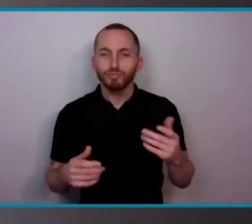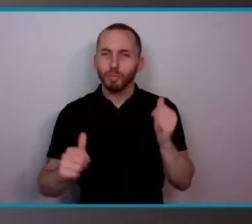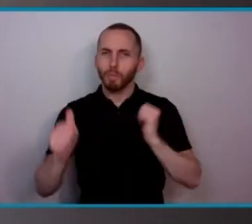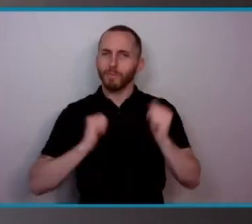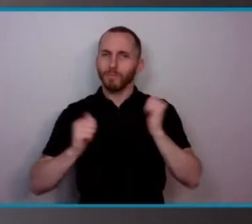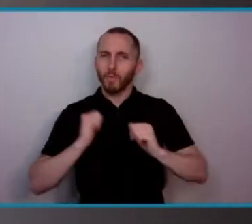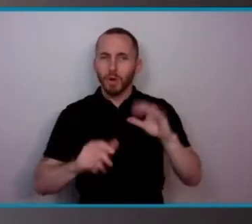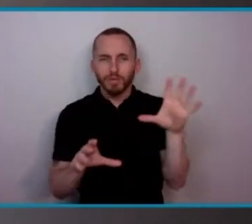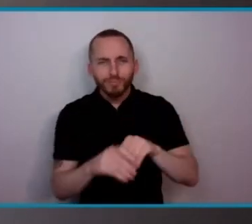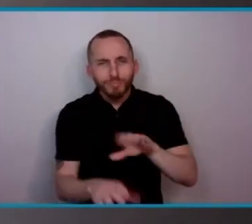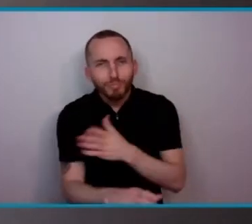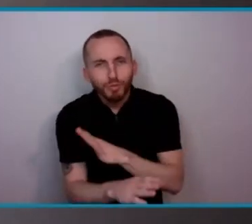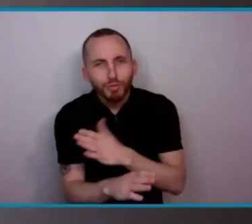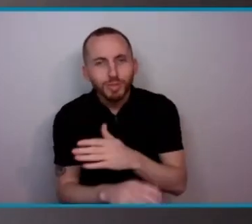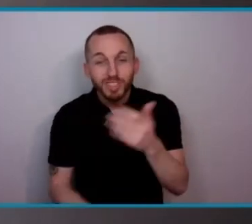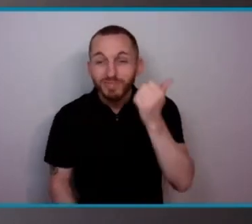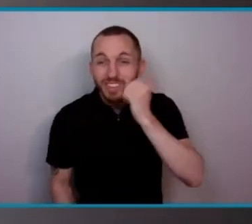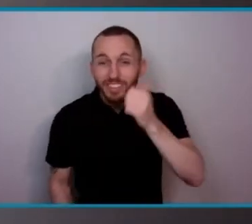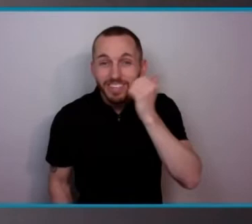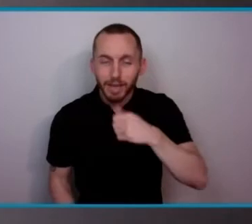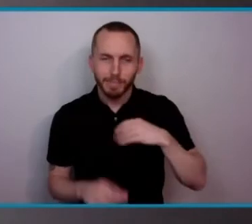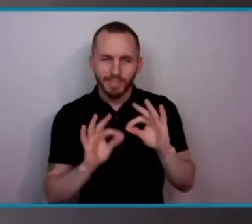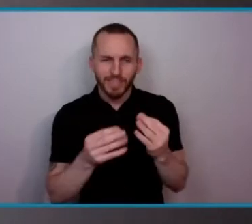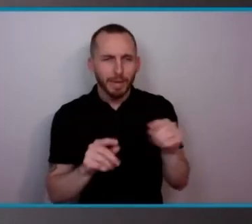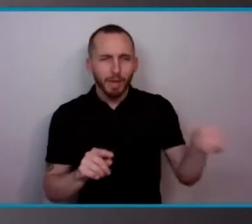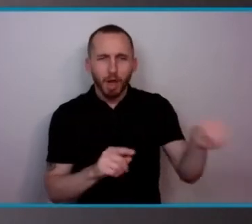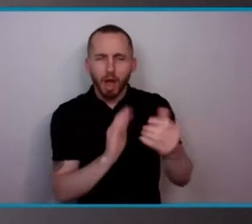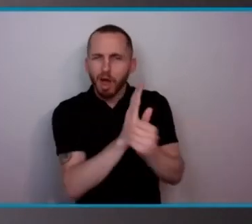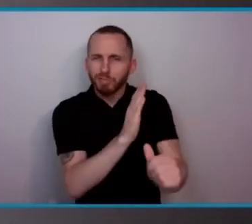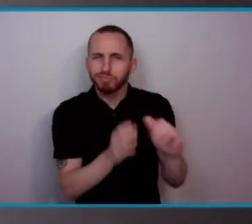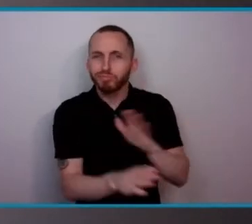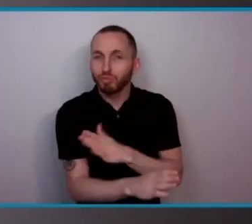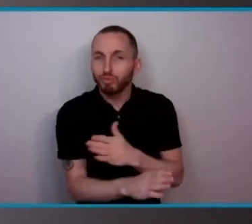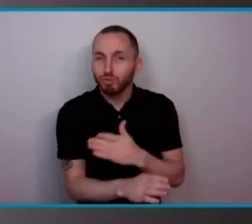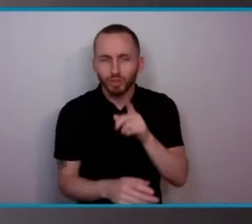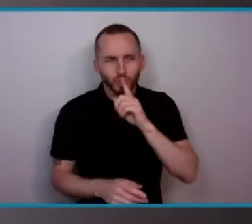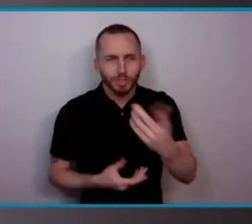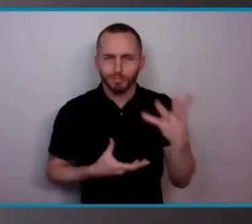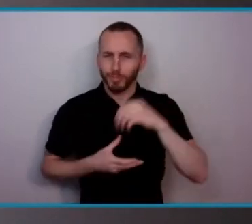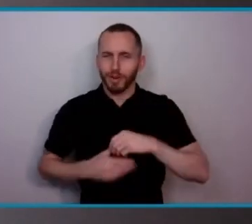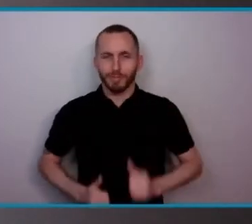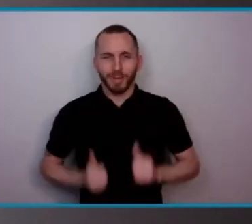So I feel like it's just a part of my everyday life and I can't really separate the two.